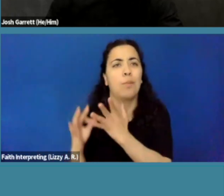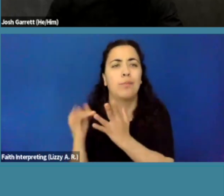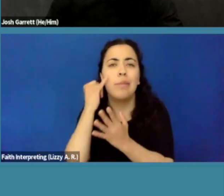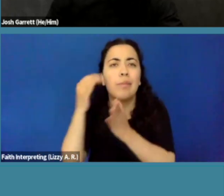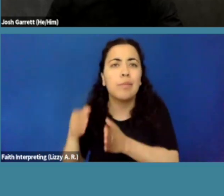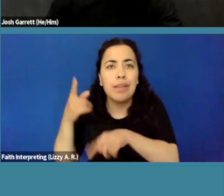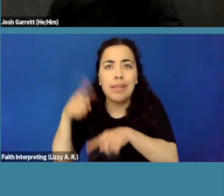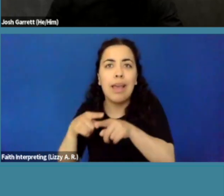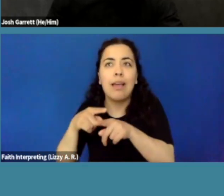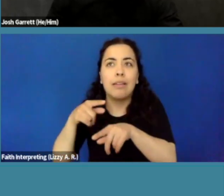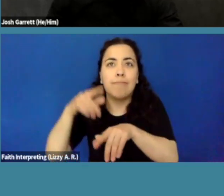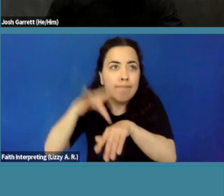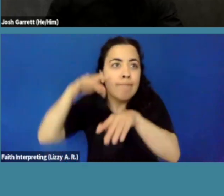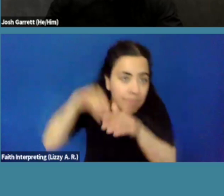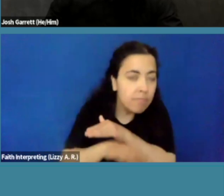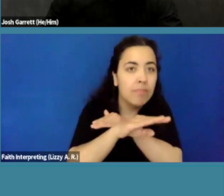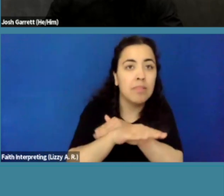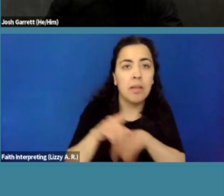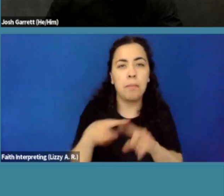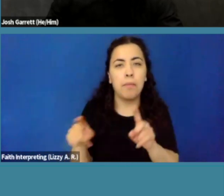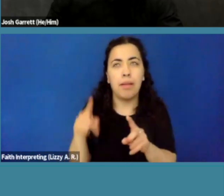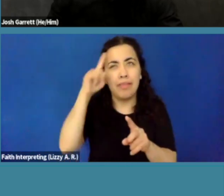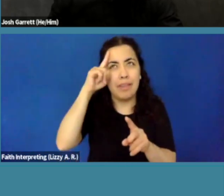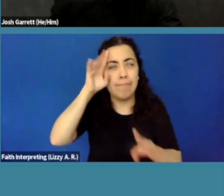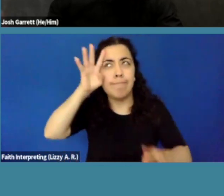And so really thinking outside of the box and being more creative on ways you can